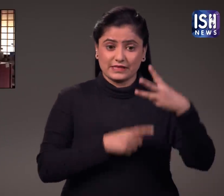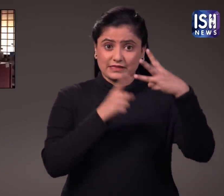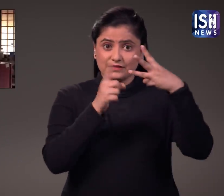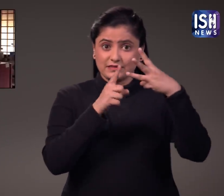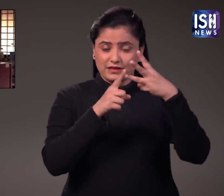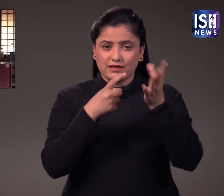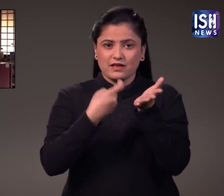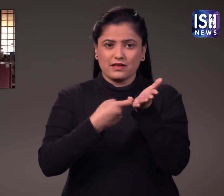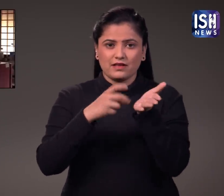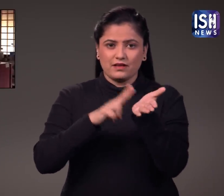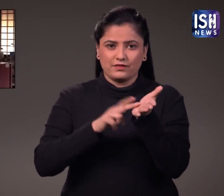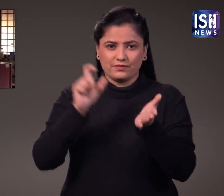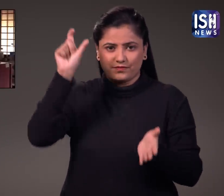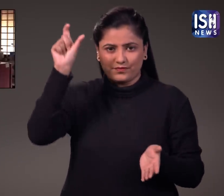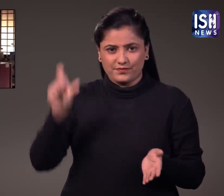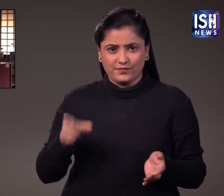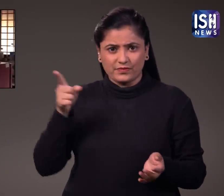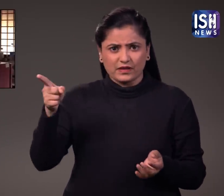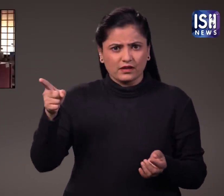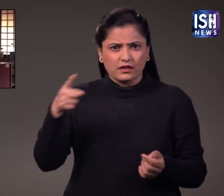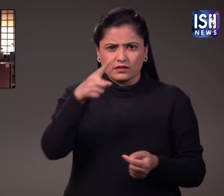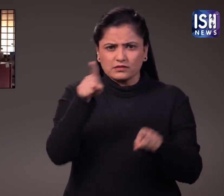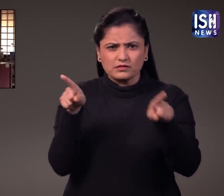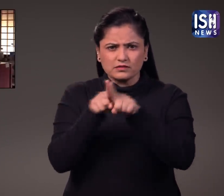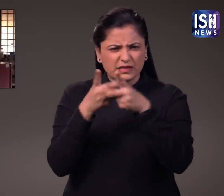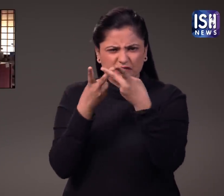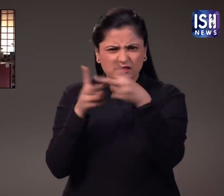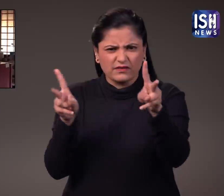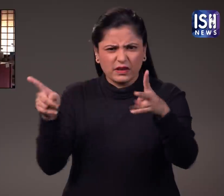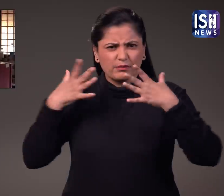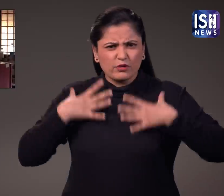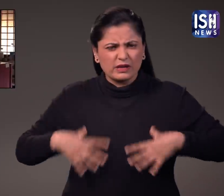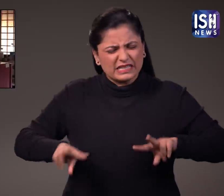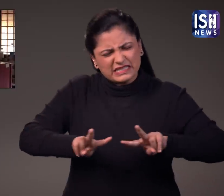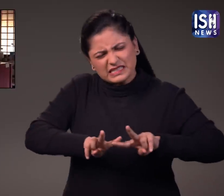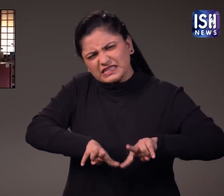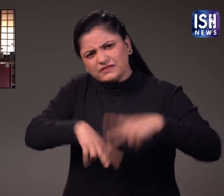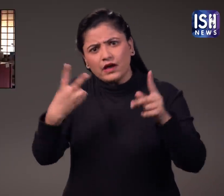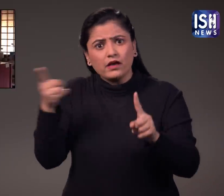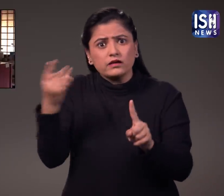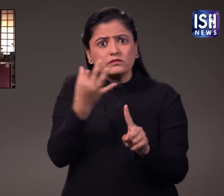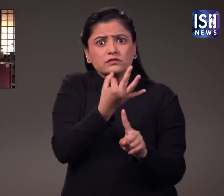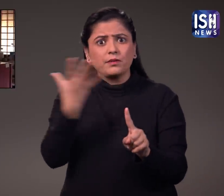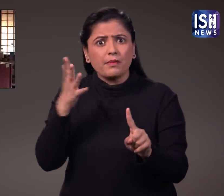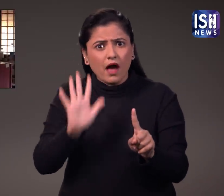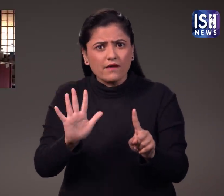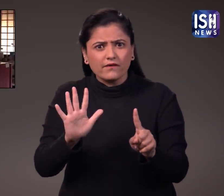Raj Mohan Nair is anything but not ordinary.